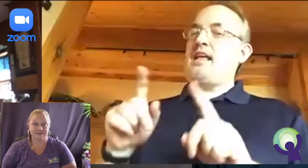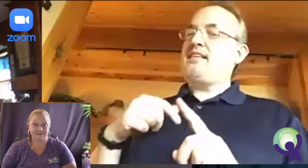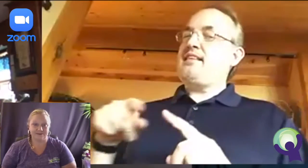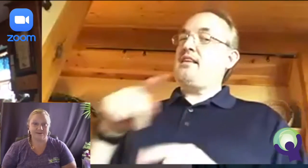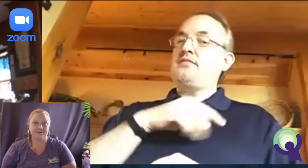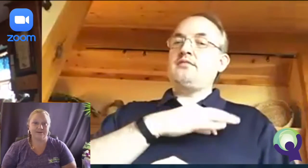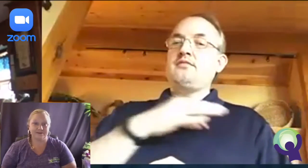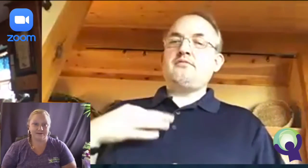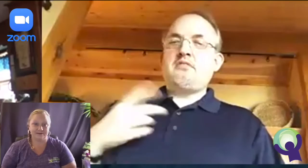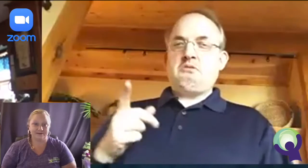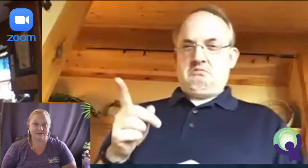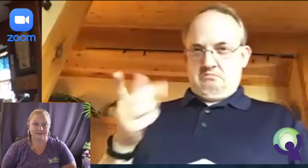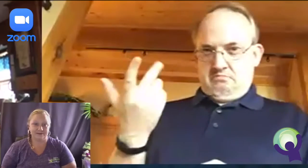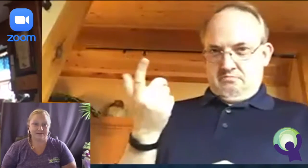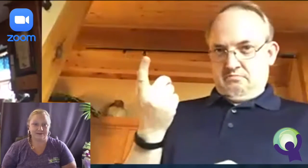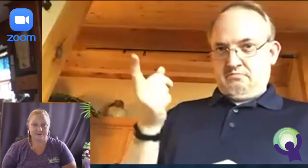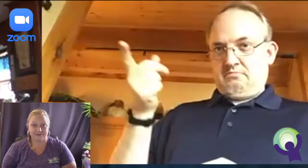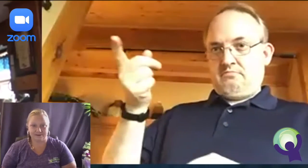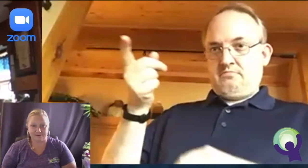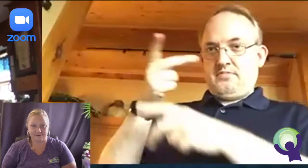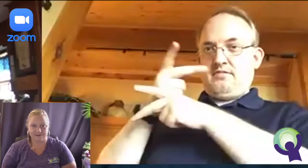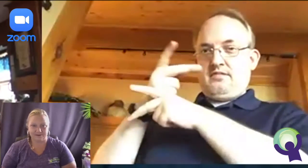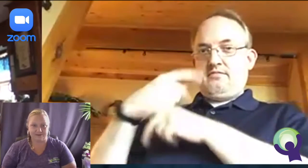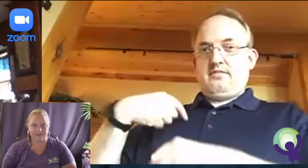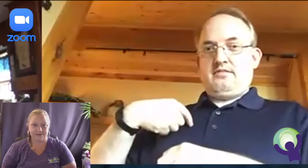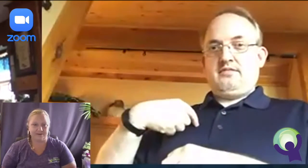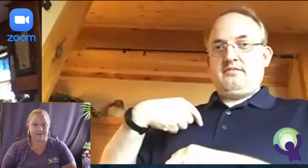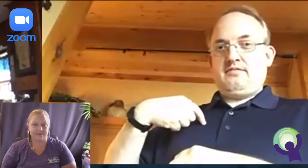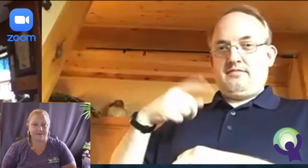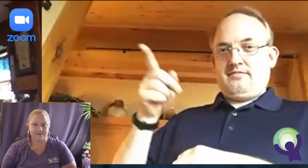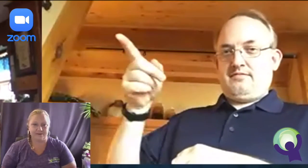in the department they've been able to move up and they just have a high school degree now